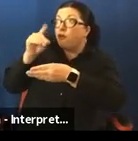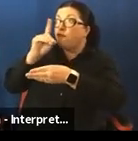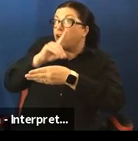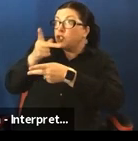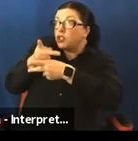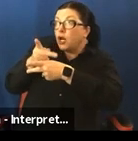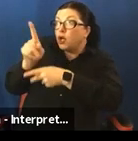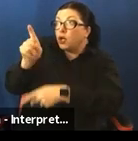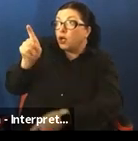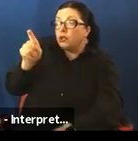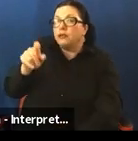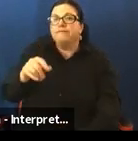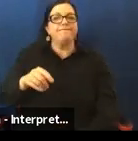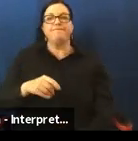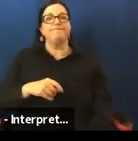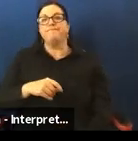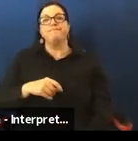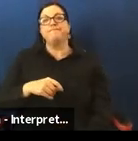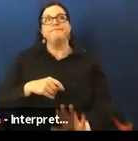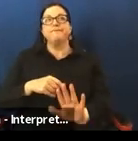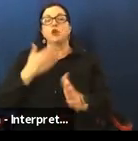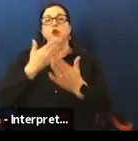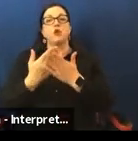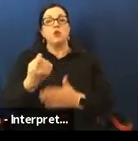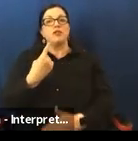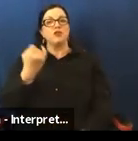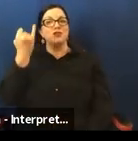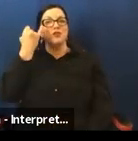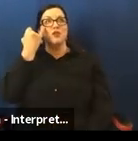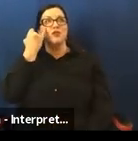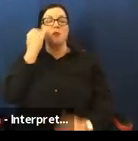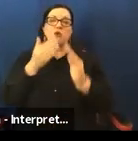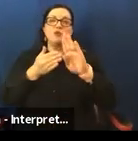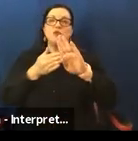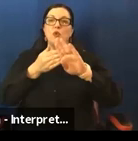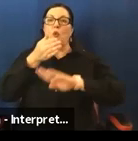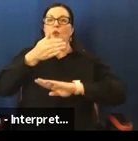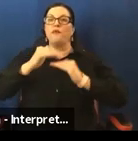Jason Williams: So if they're over a team, even if there isn't one of one of our programs or if they're in. Next up,